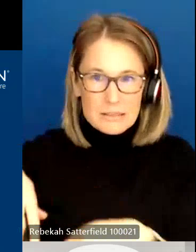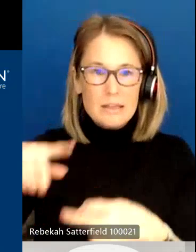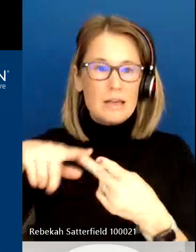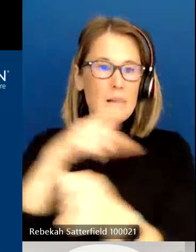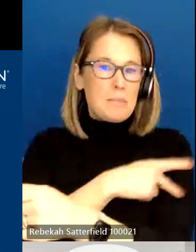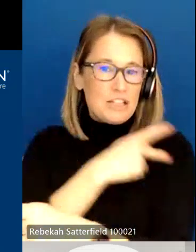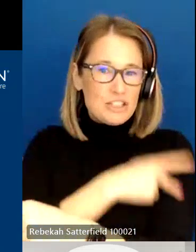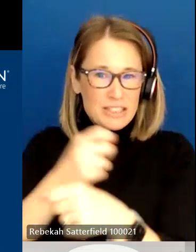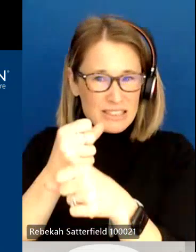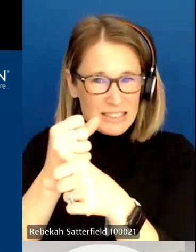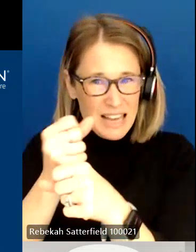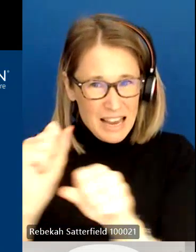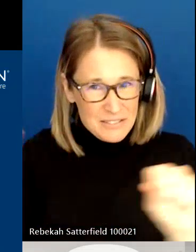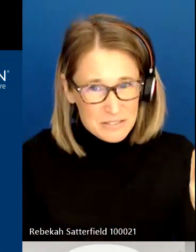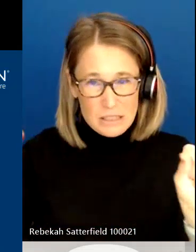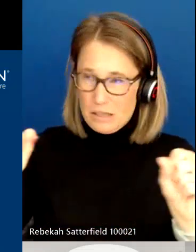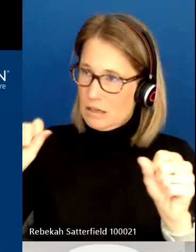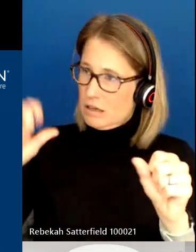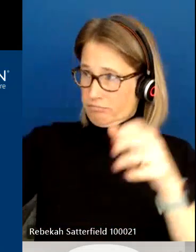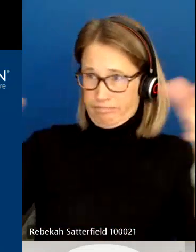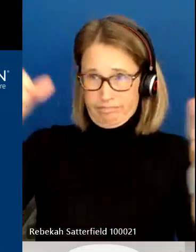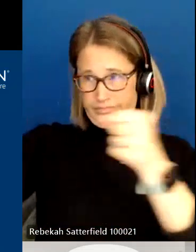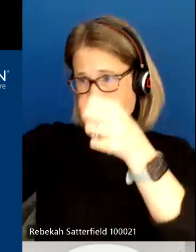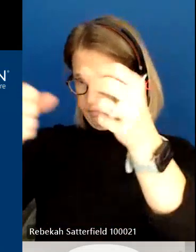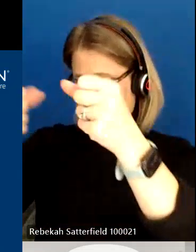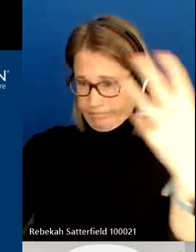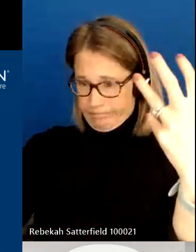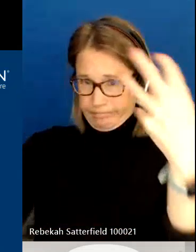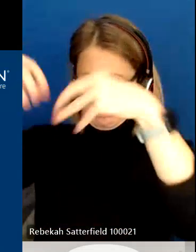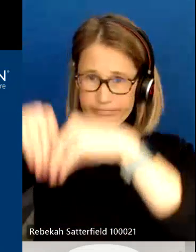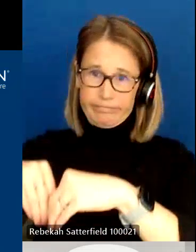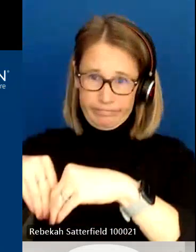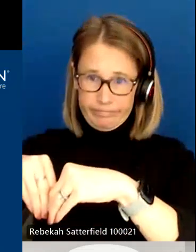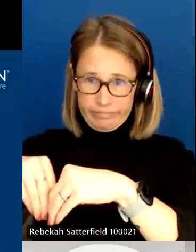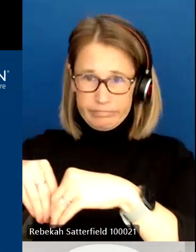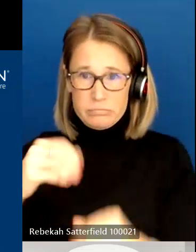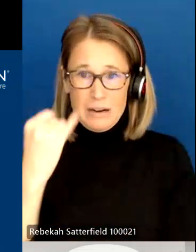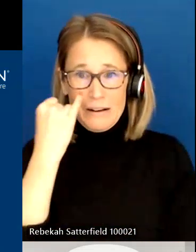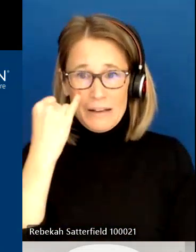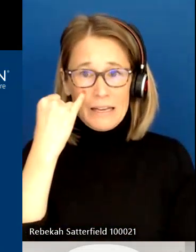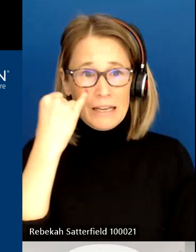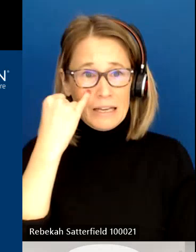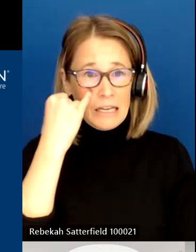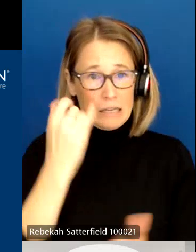implicates quality and safety at the end of the day that if if recommendations are coming from a